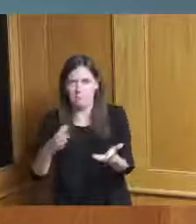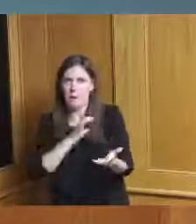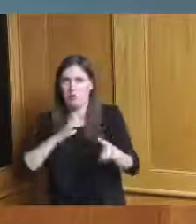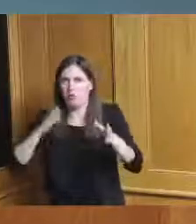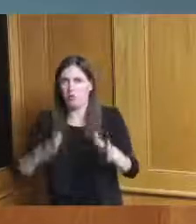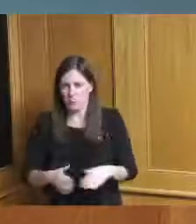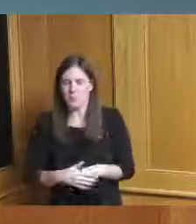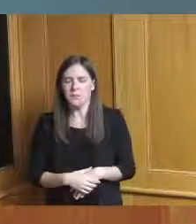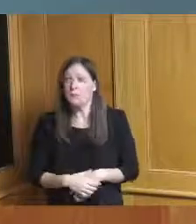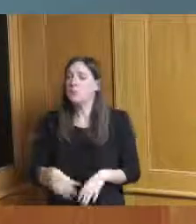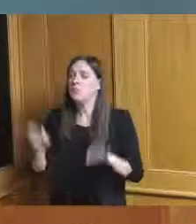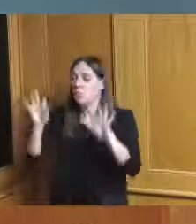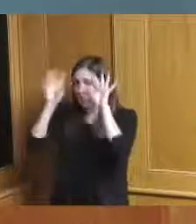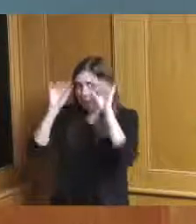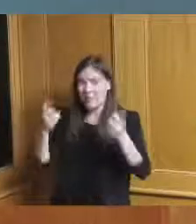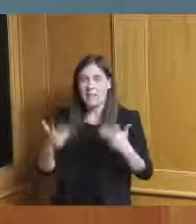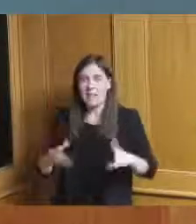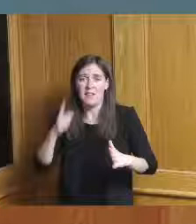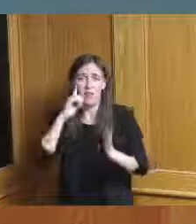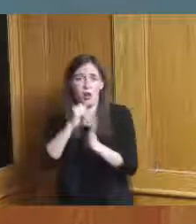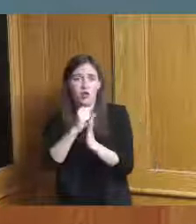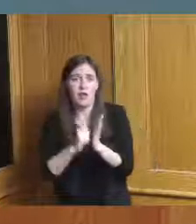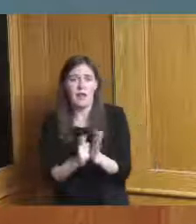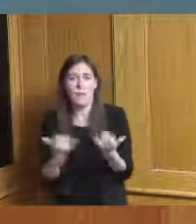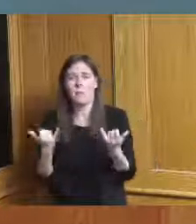um that's all we have on our agenda but at this point I'd like to